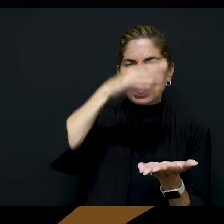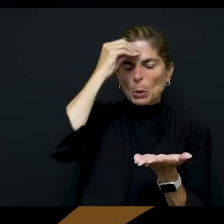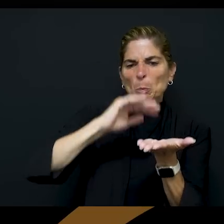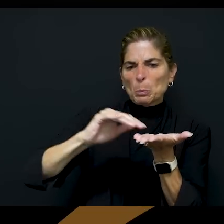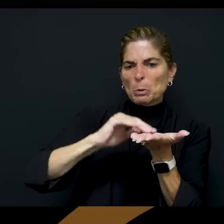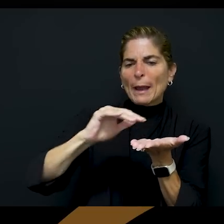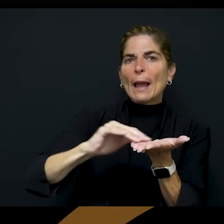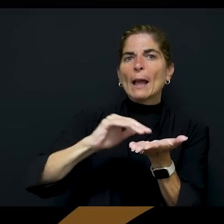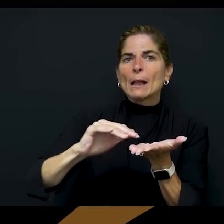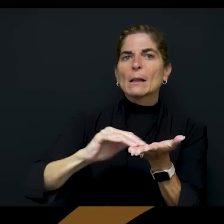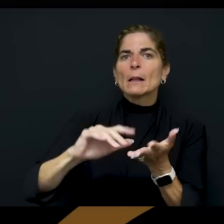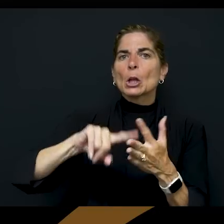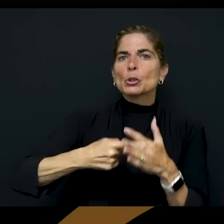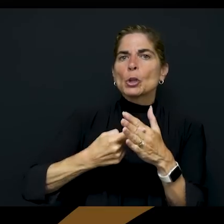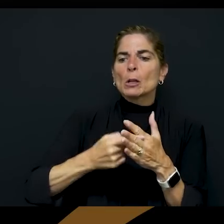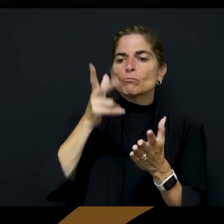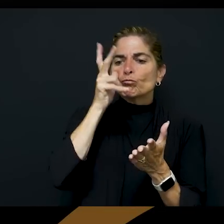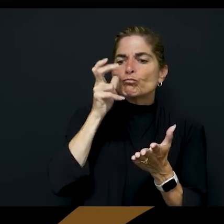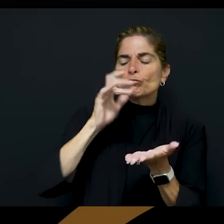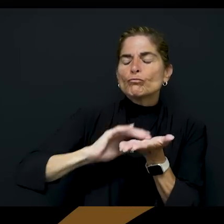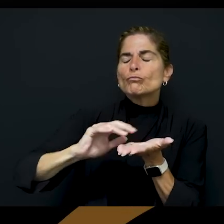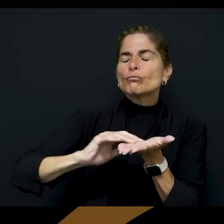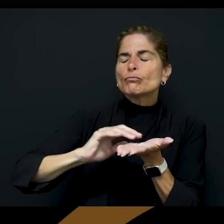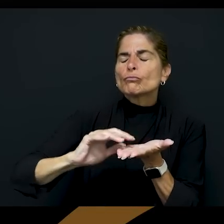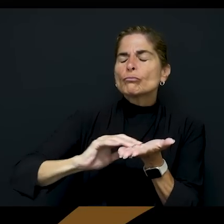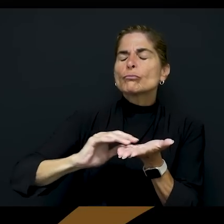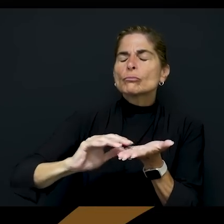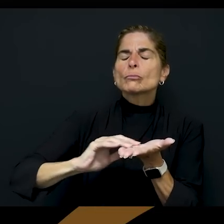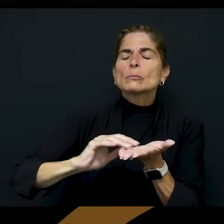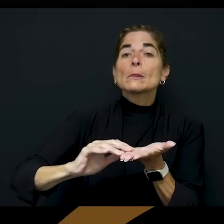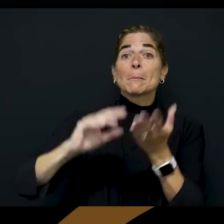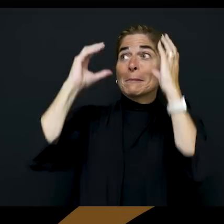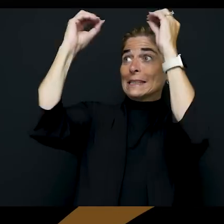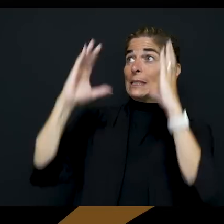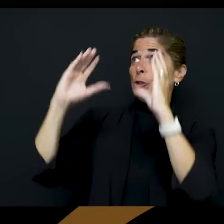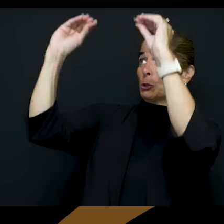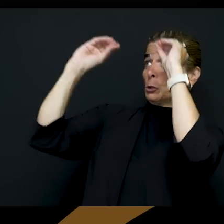I started it in reception and my braille teacher taught it to me.